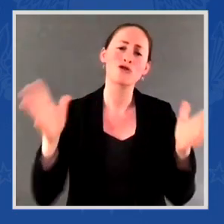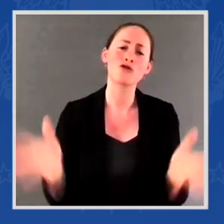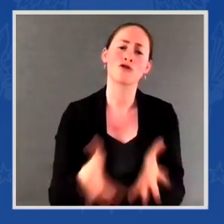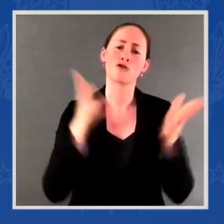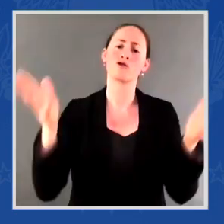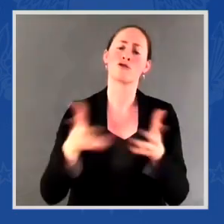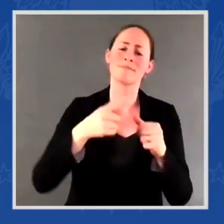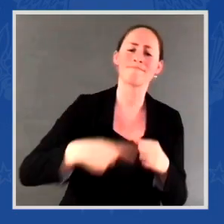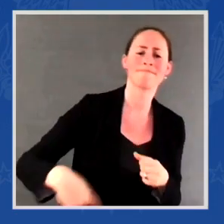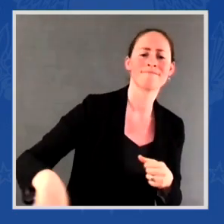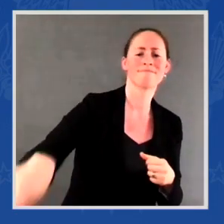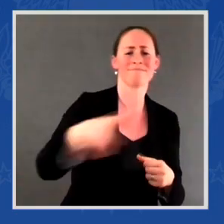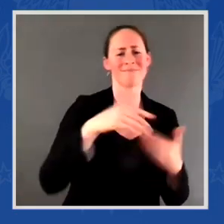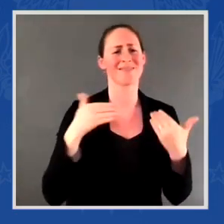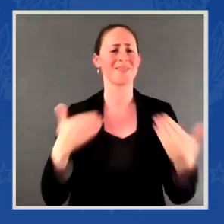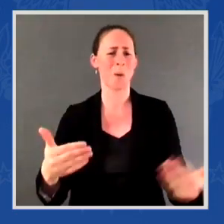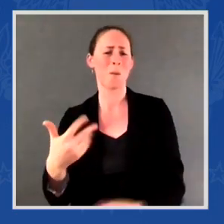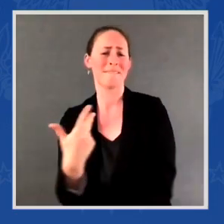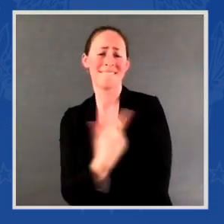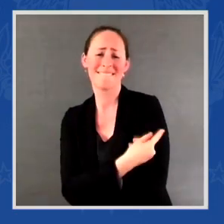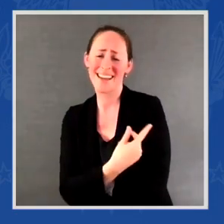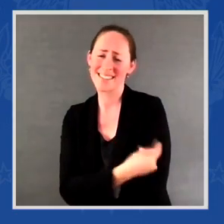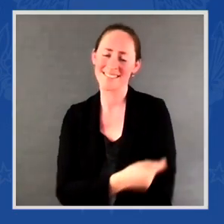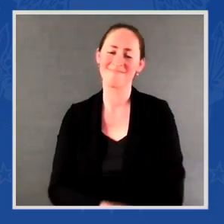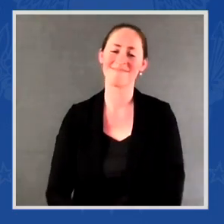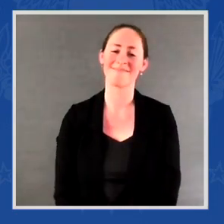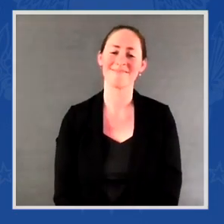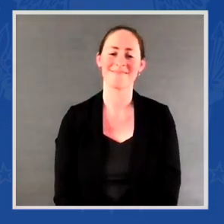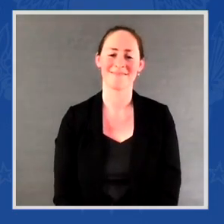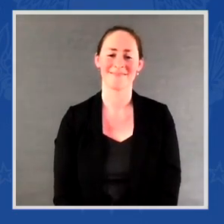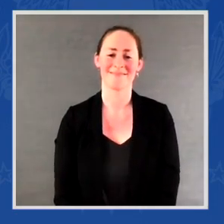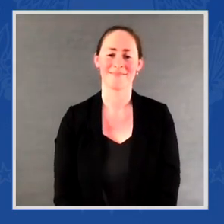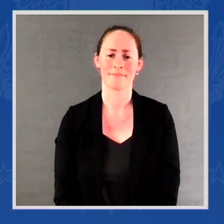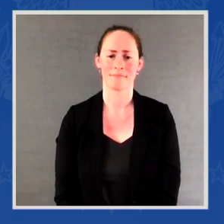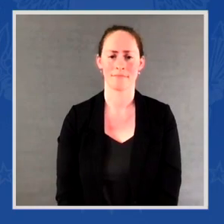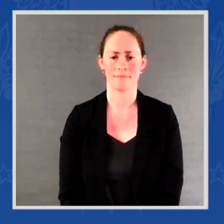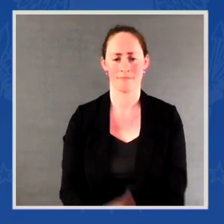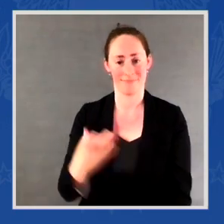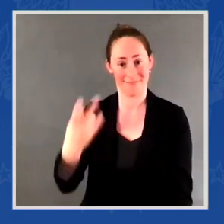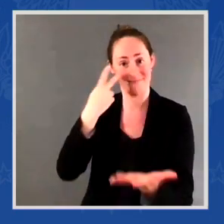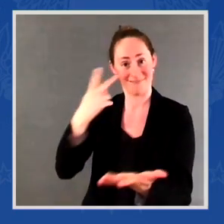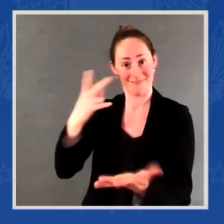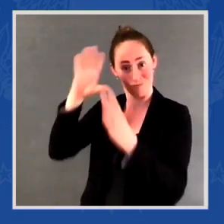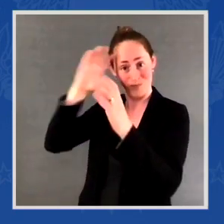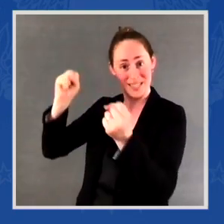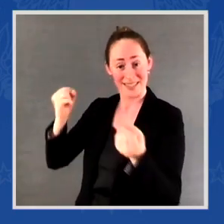emphasizes how crucial this vaccine is and keeping communities healthy and creating a promising future.